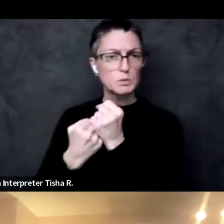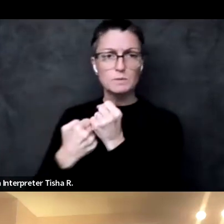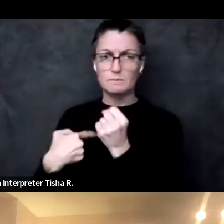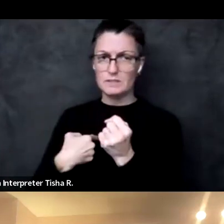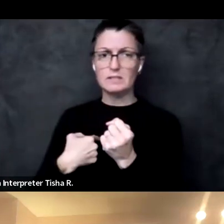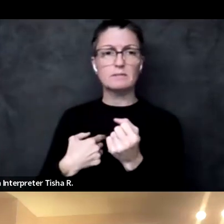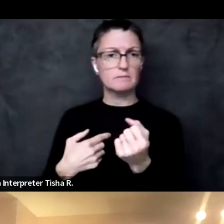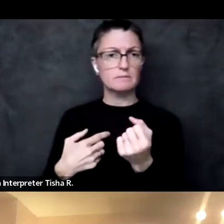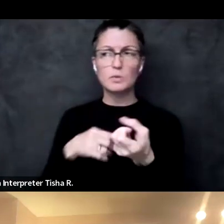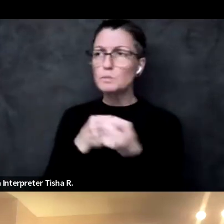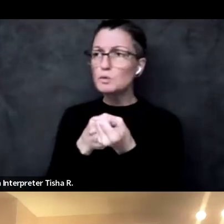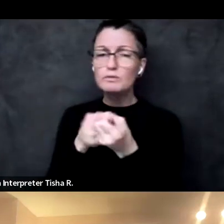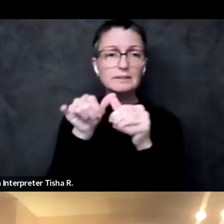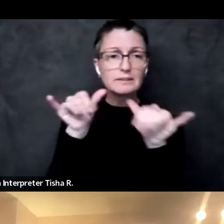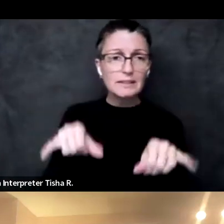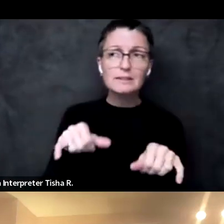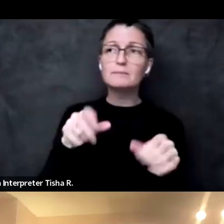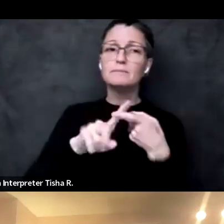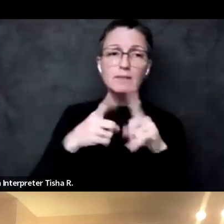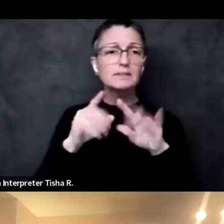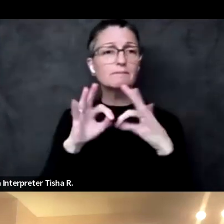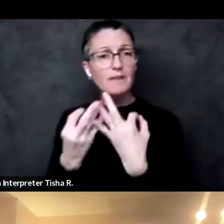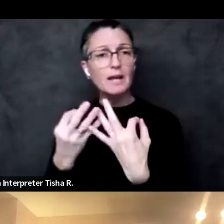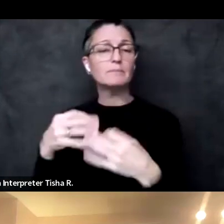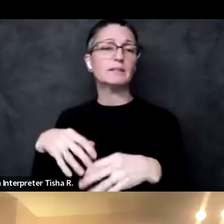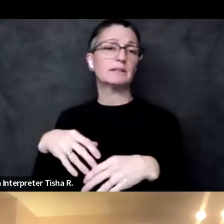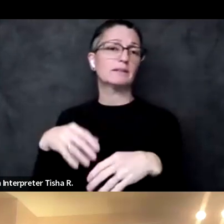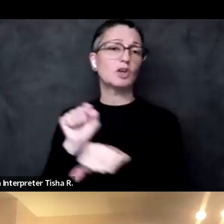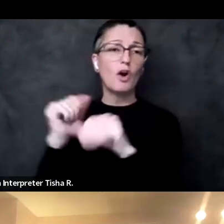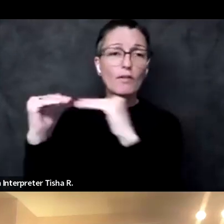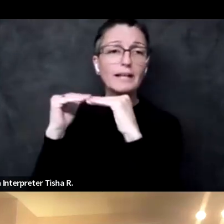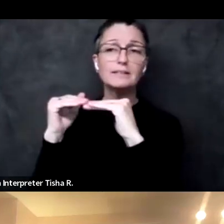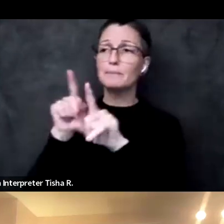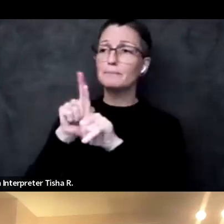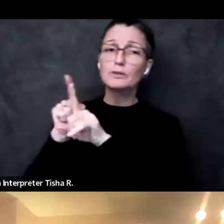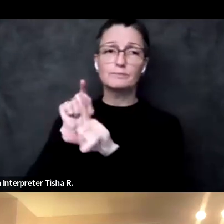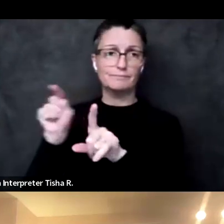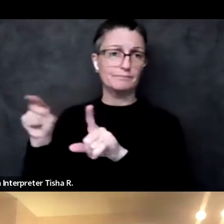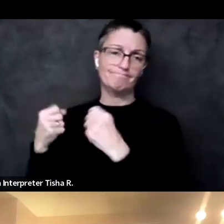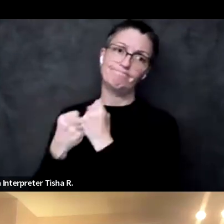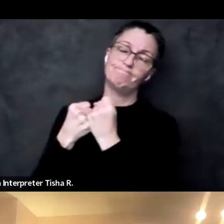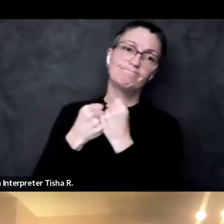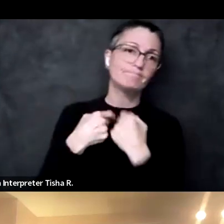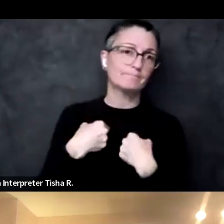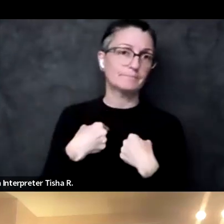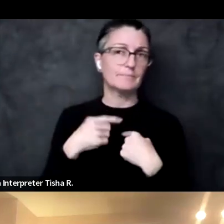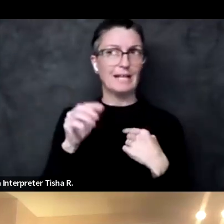in my family and my friends and my colleagues and my mentors, to continue doing the film when it became very challenging.